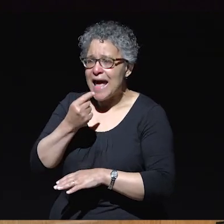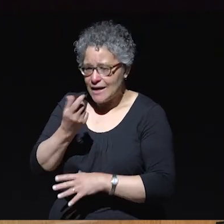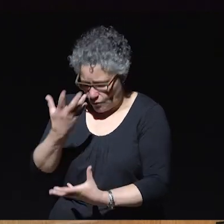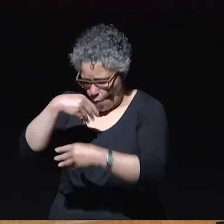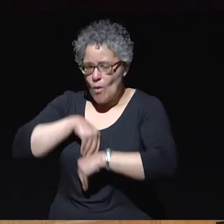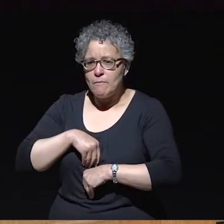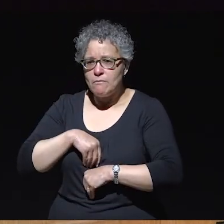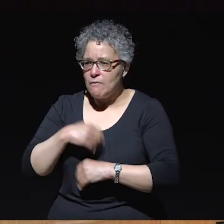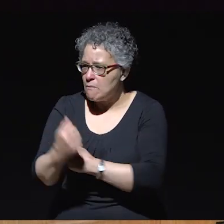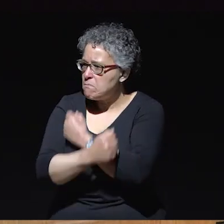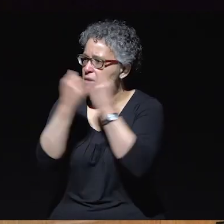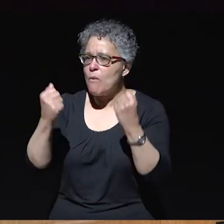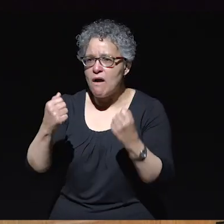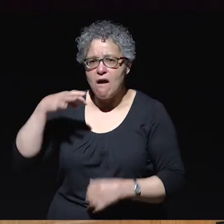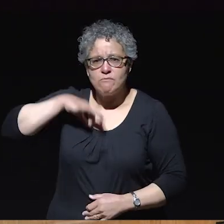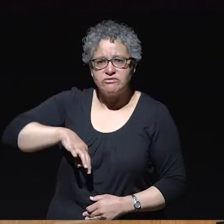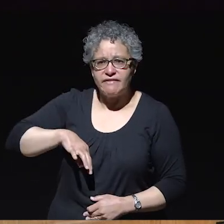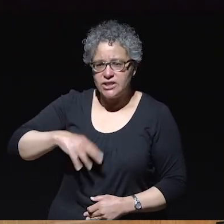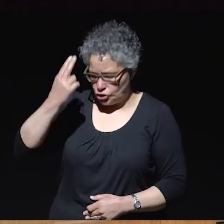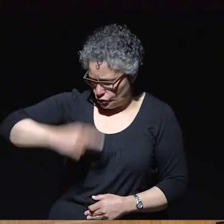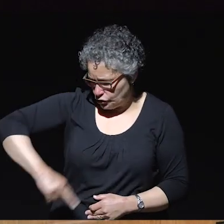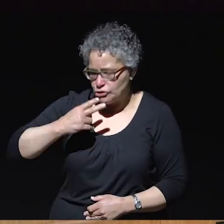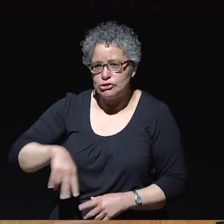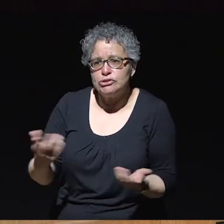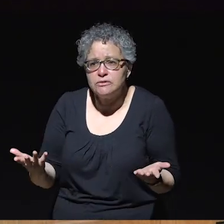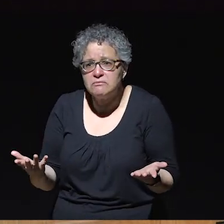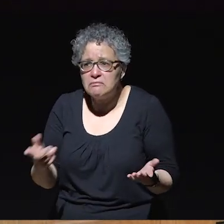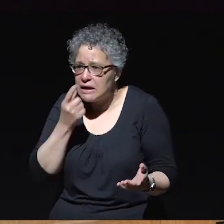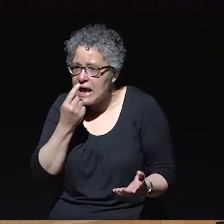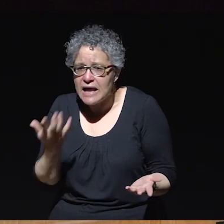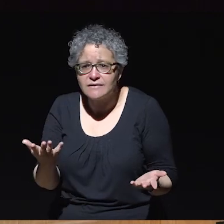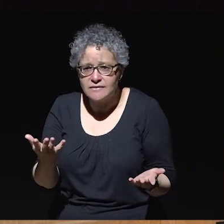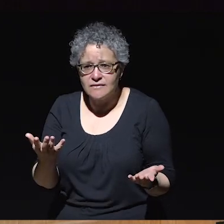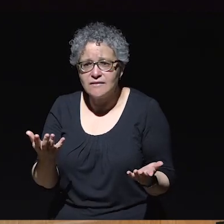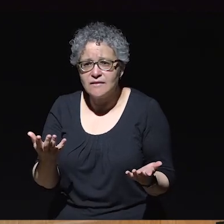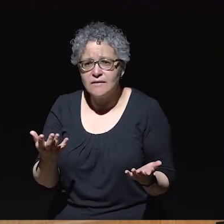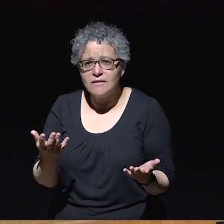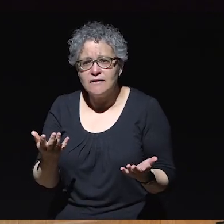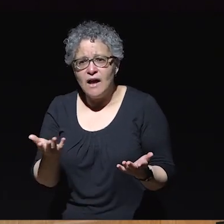and in such an innate way that it almost comes from the figure